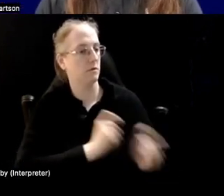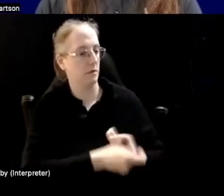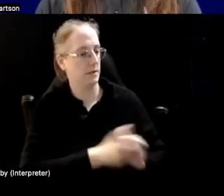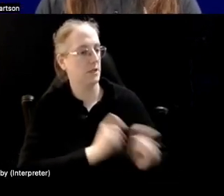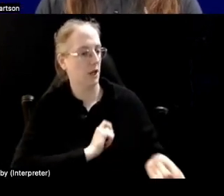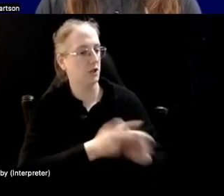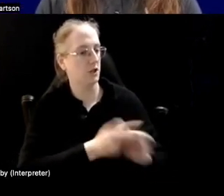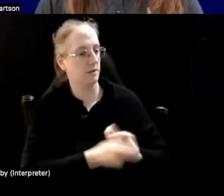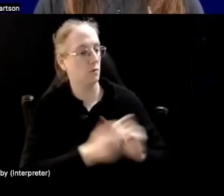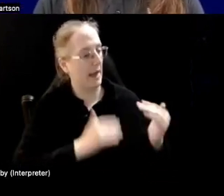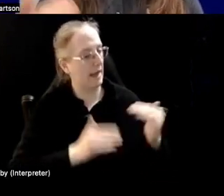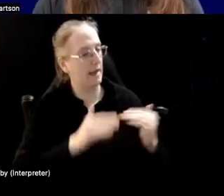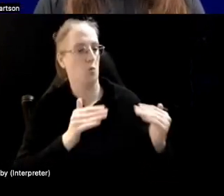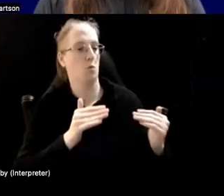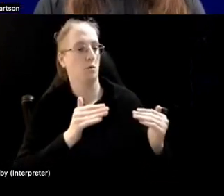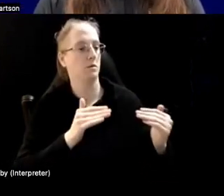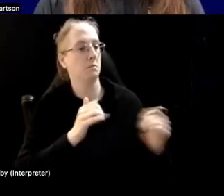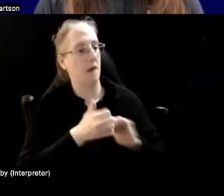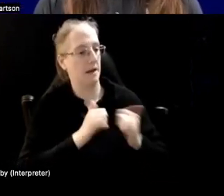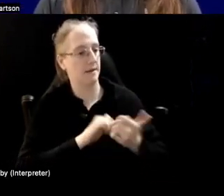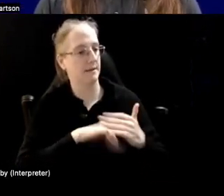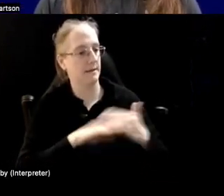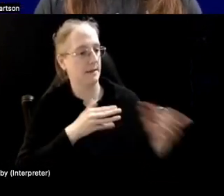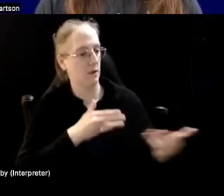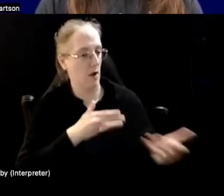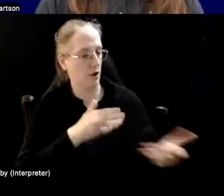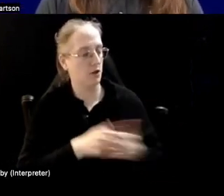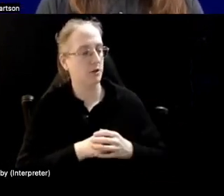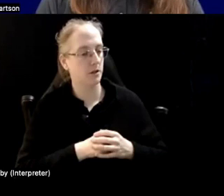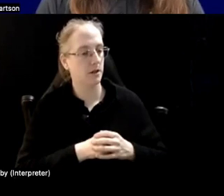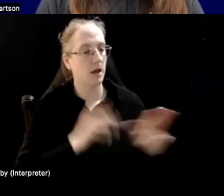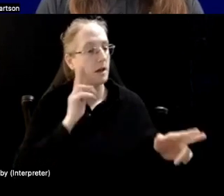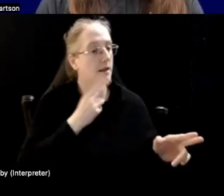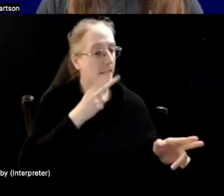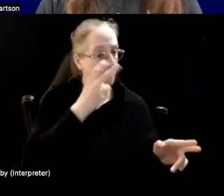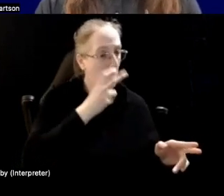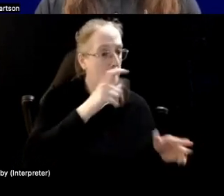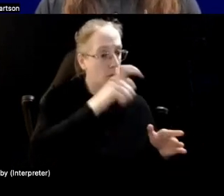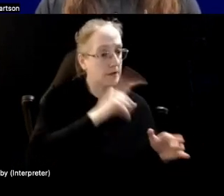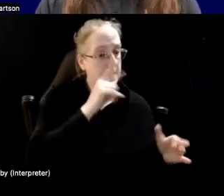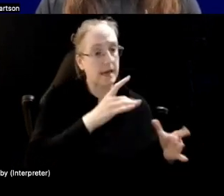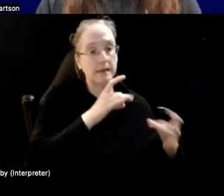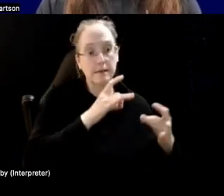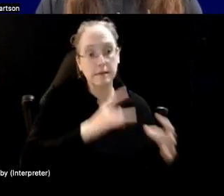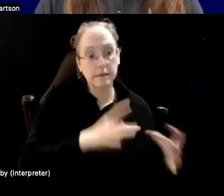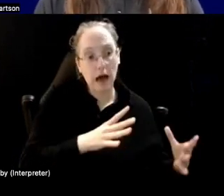interaction, the deafblind person can shift between initiating and responding,